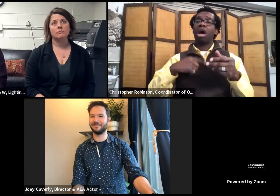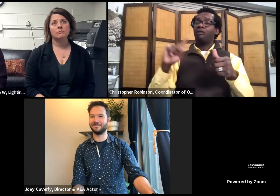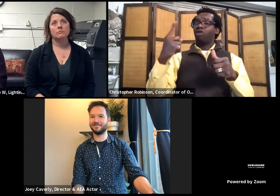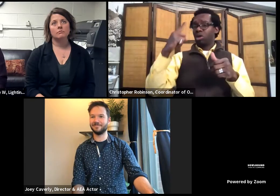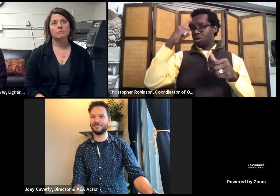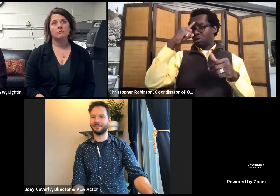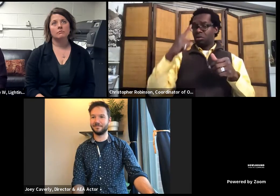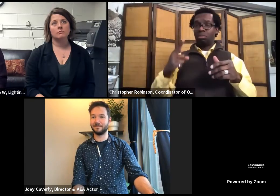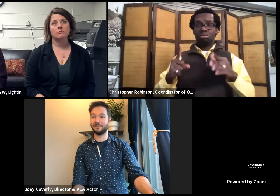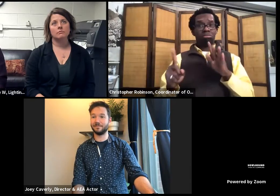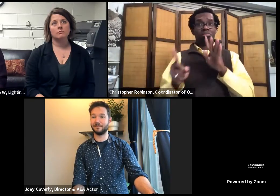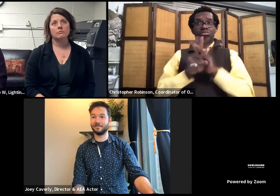What does that look like to you?